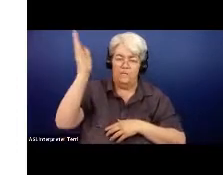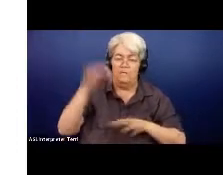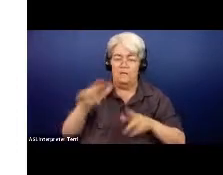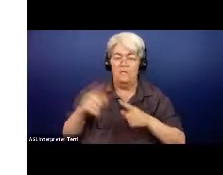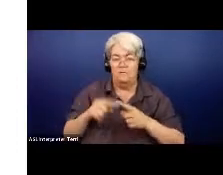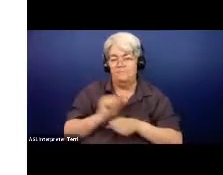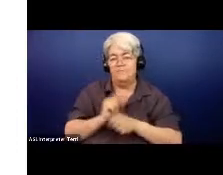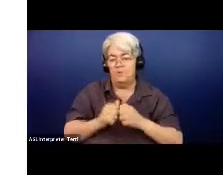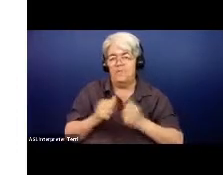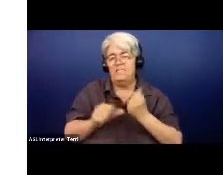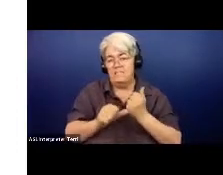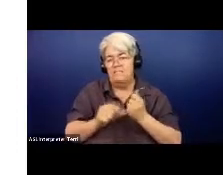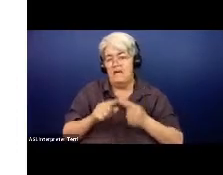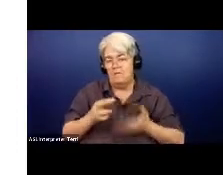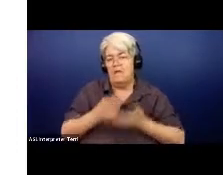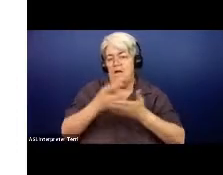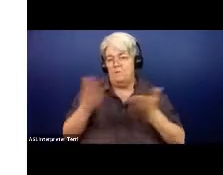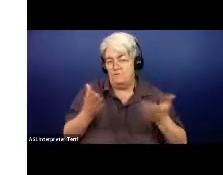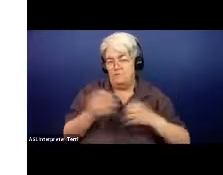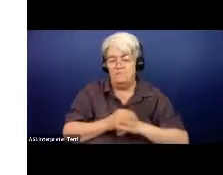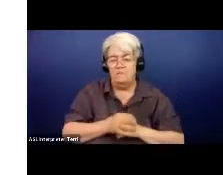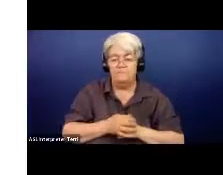of rehabilitative and asistive